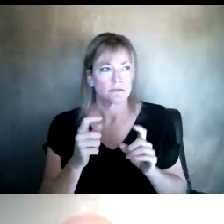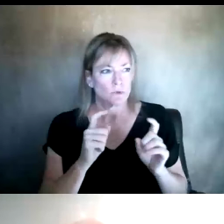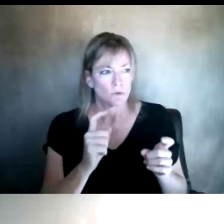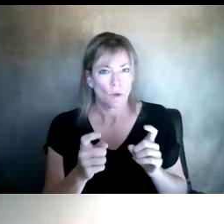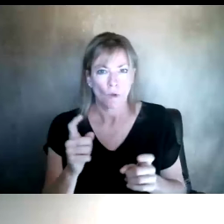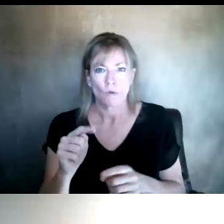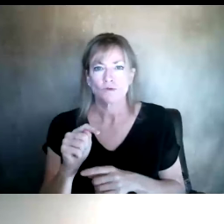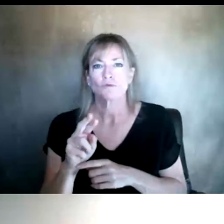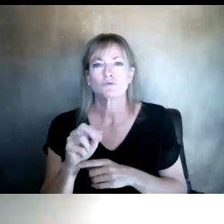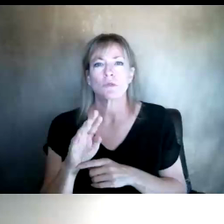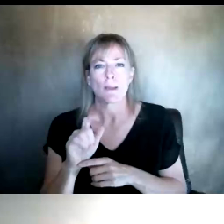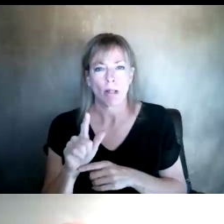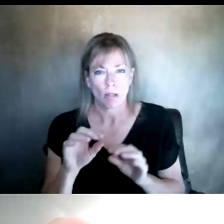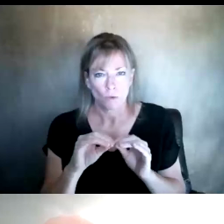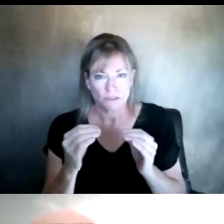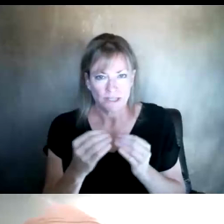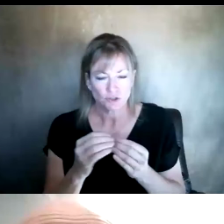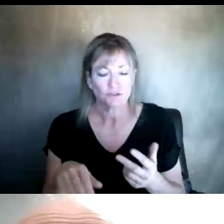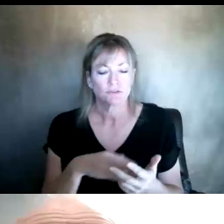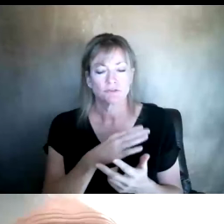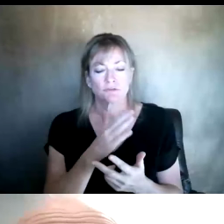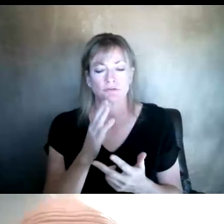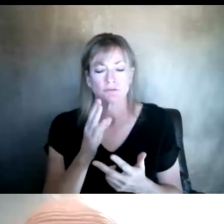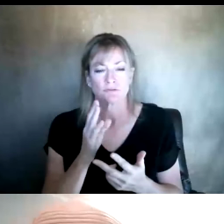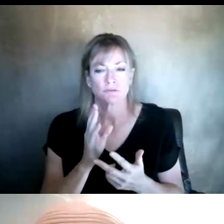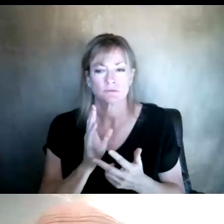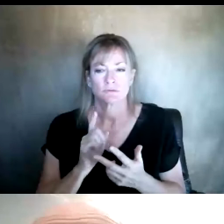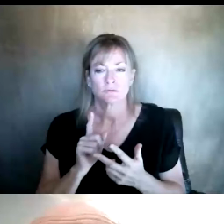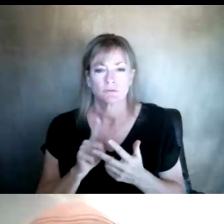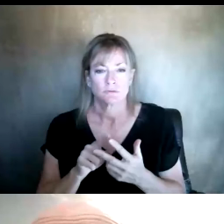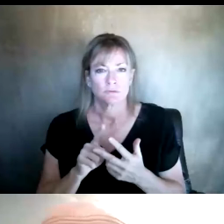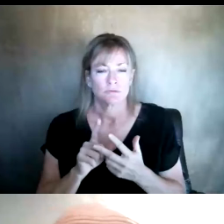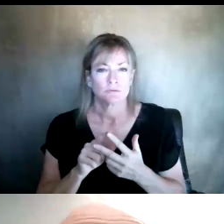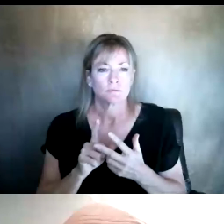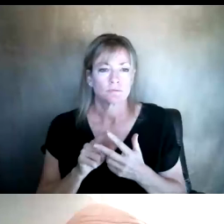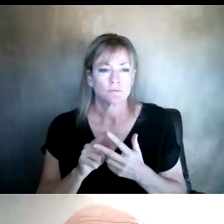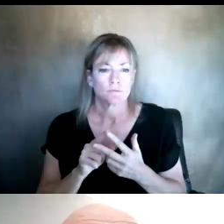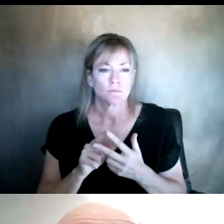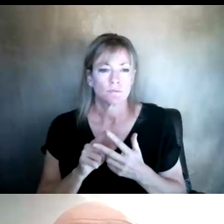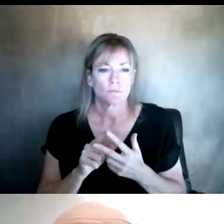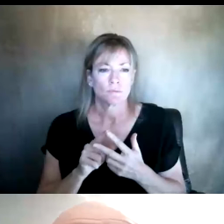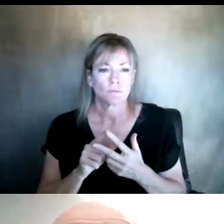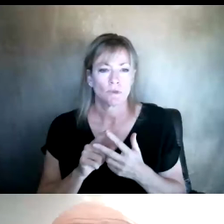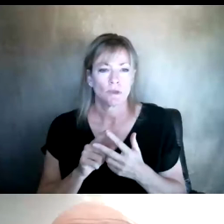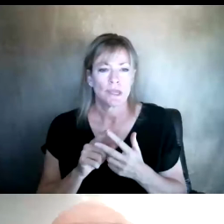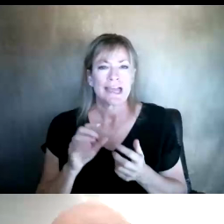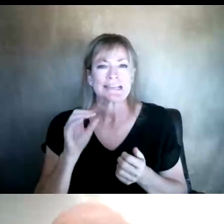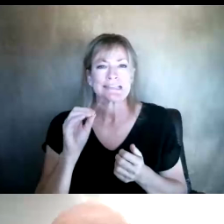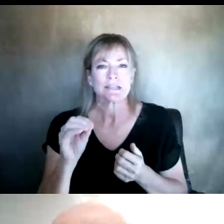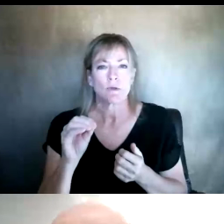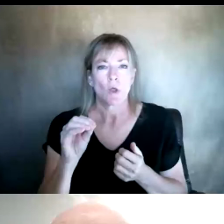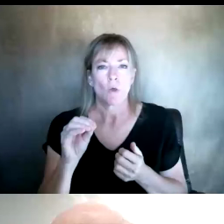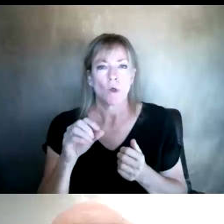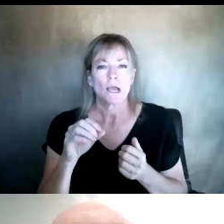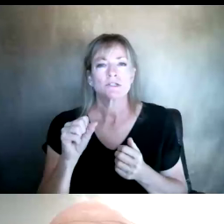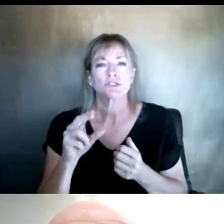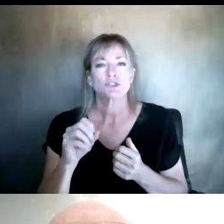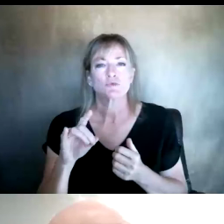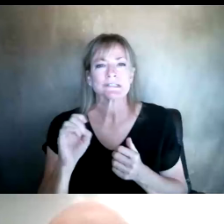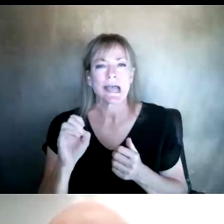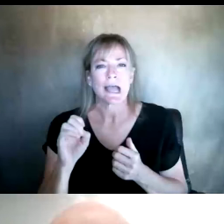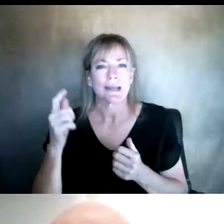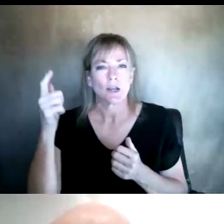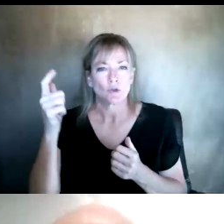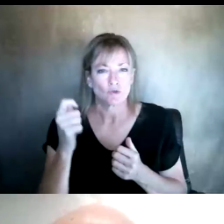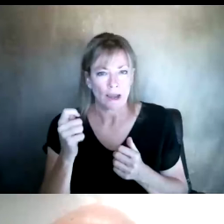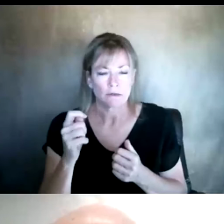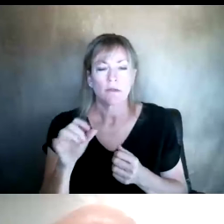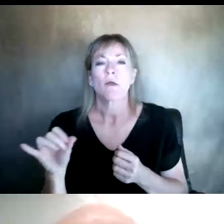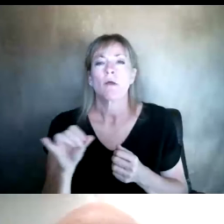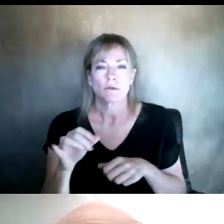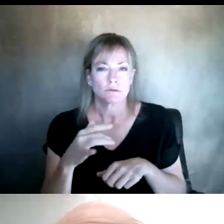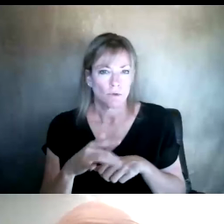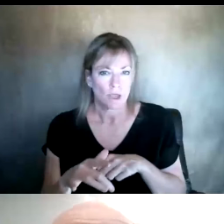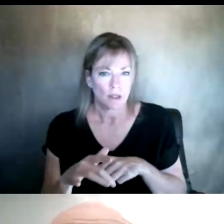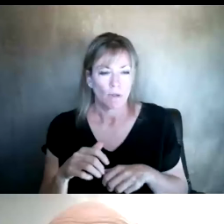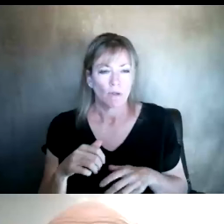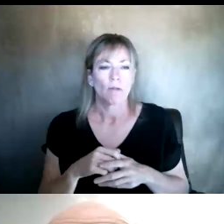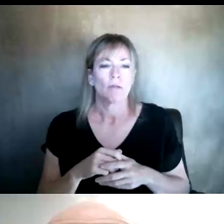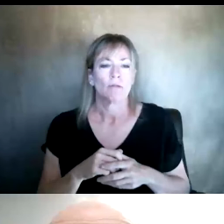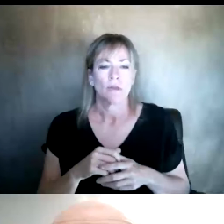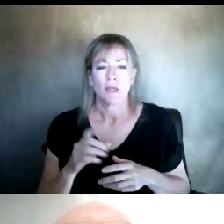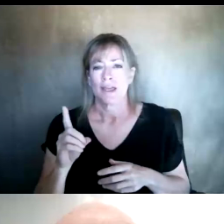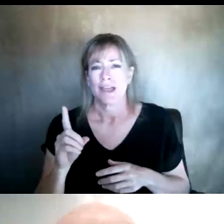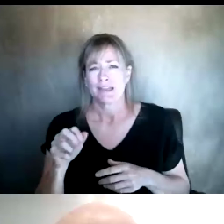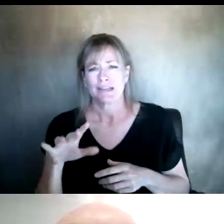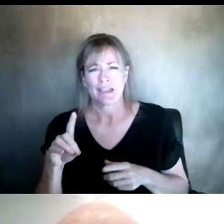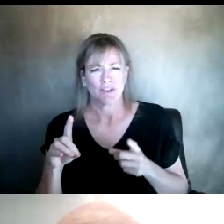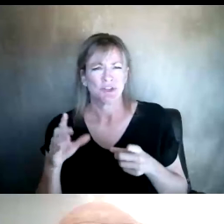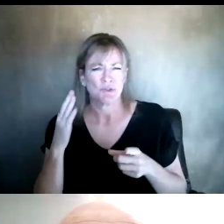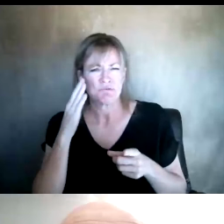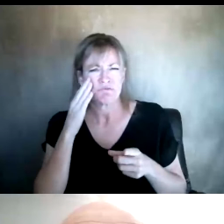SUICIDE GRANT IS AVAILABLE. DAVID, YOU ARE FAMILIAR WITH THAT.